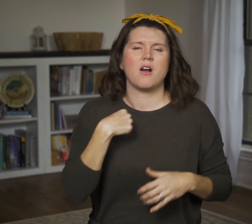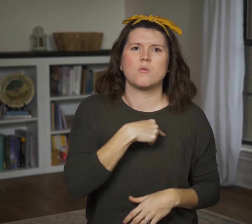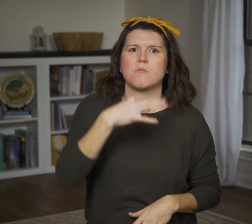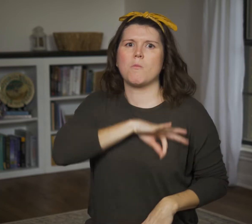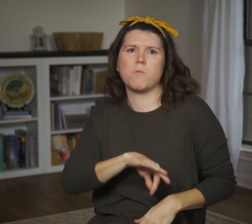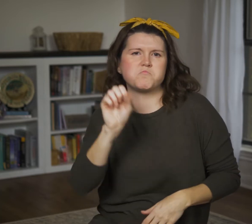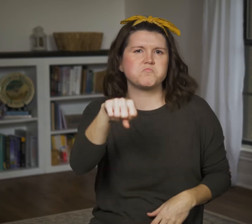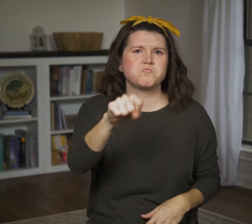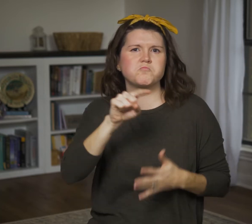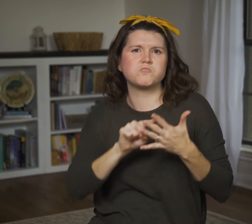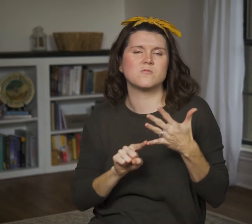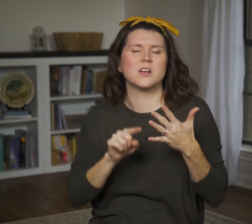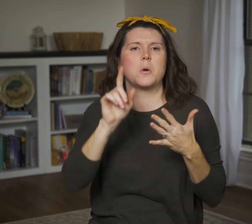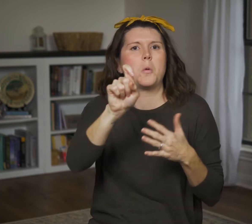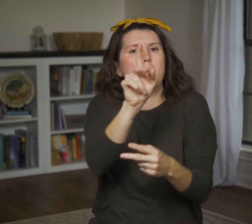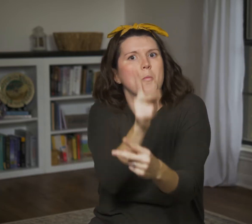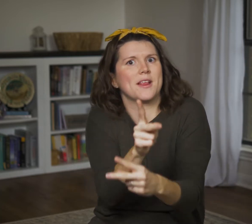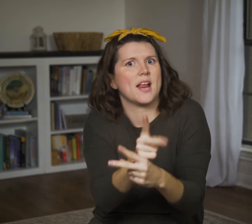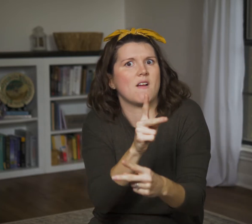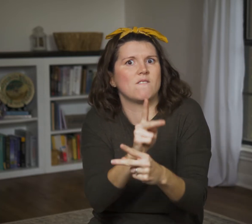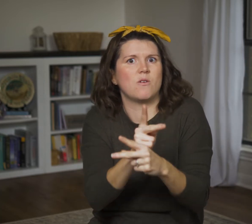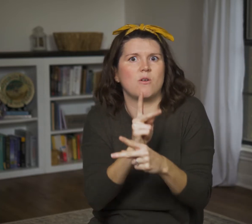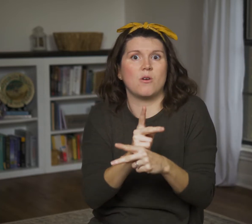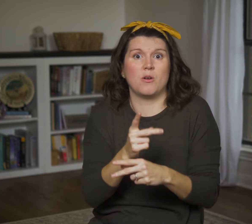we’d do well to heed these warnings.